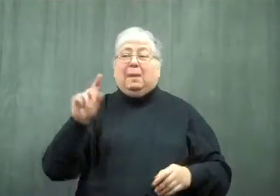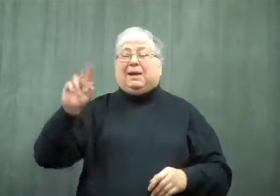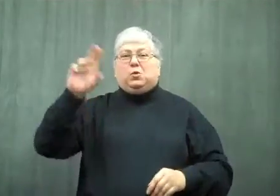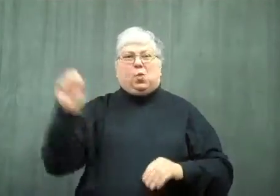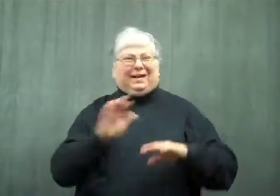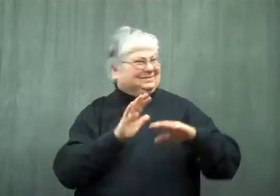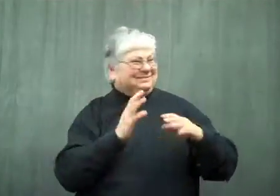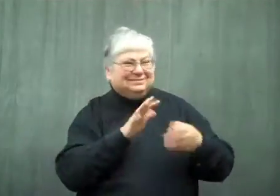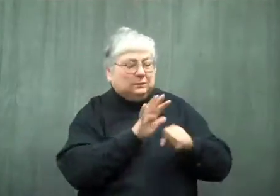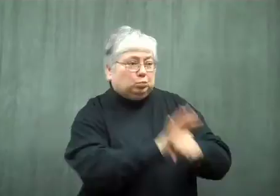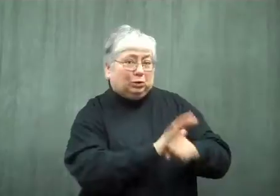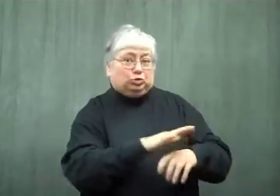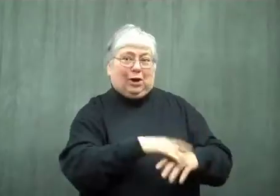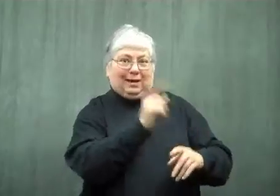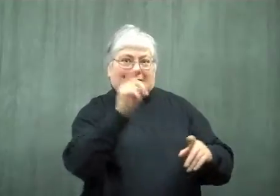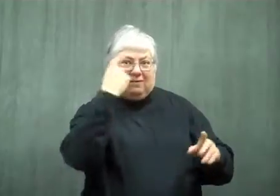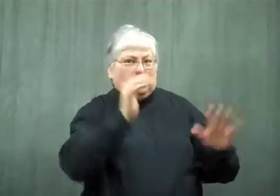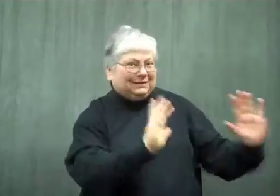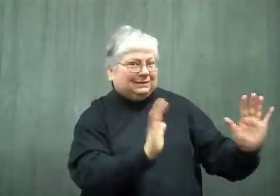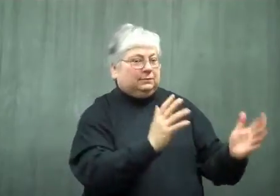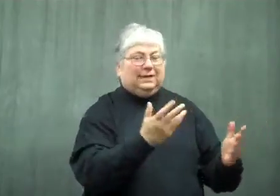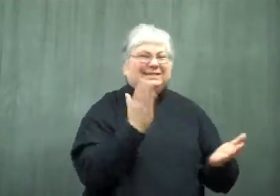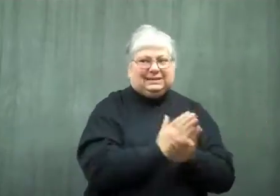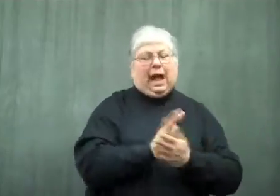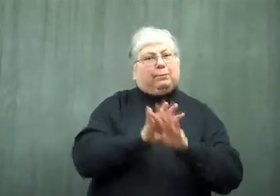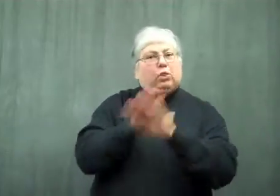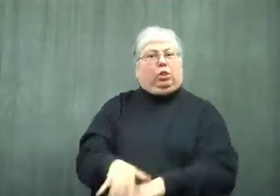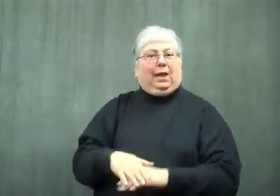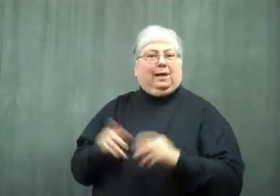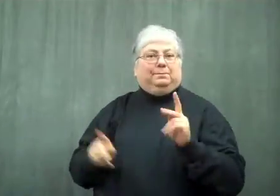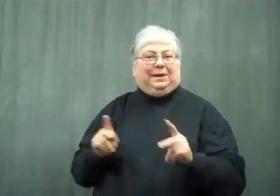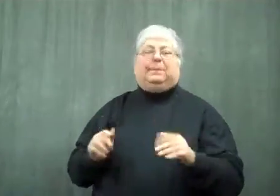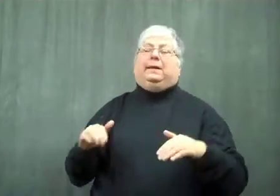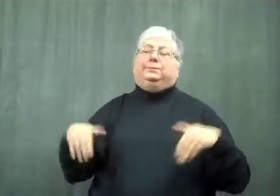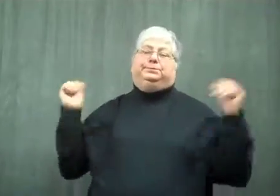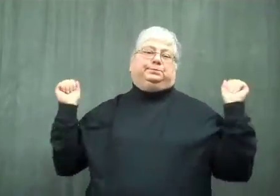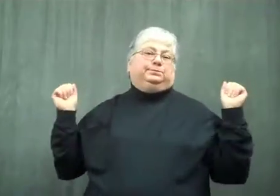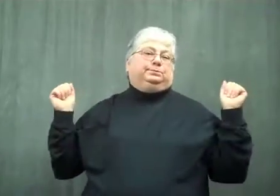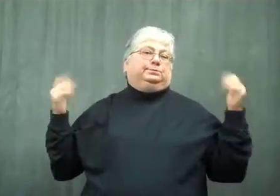Under U.S. pressure, Bahrain stopped cracking down on the protesters.